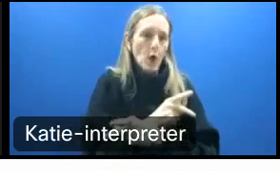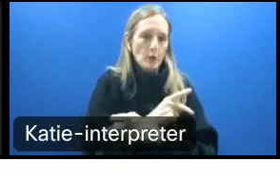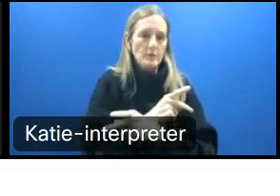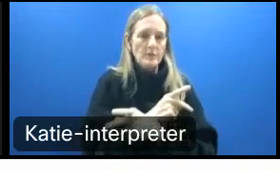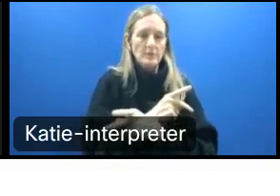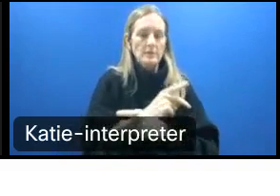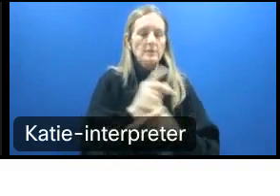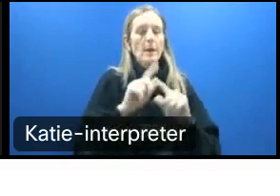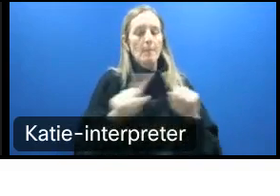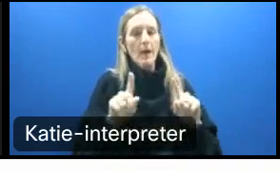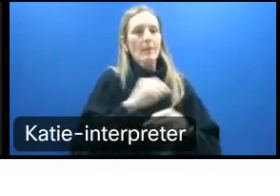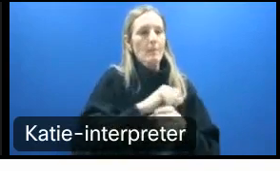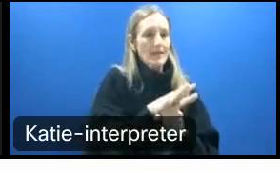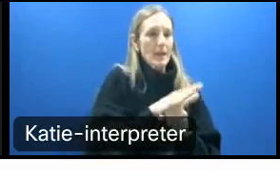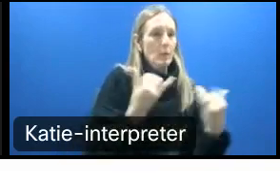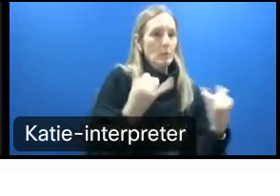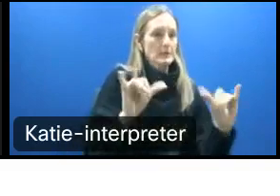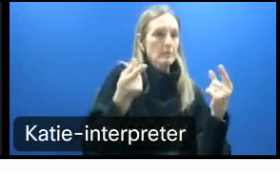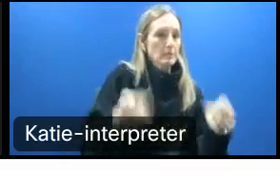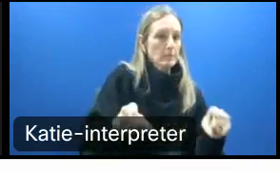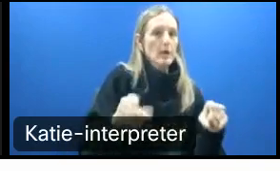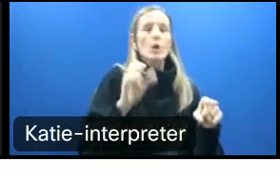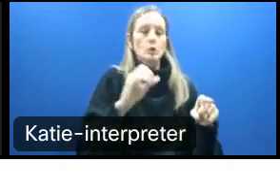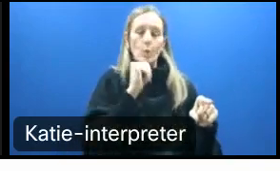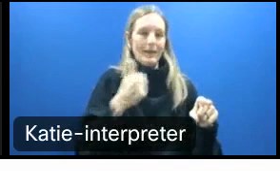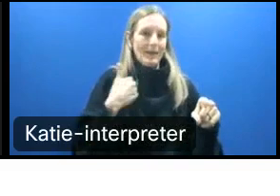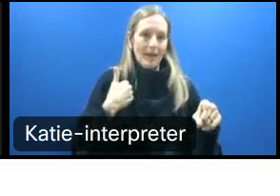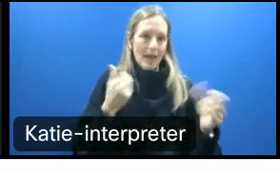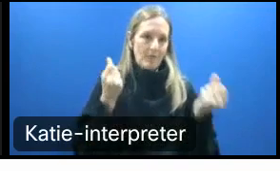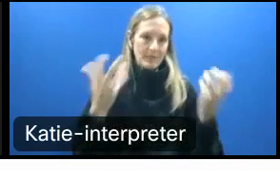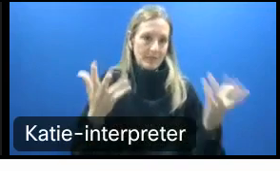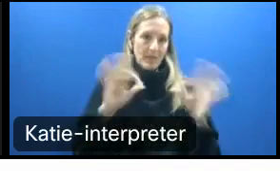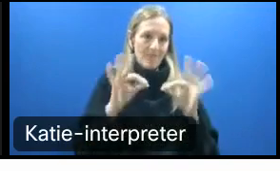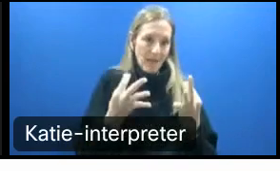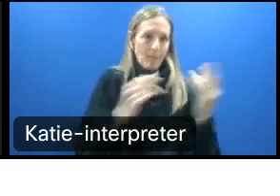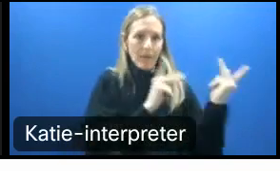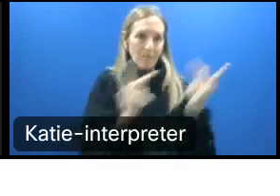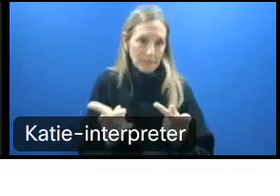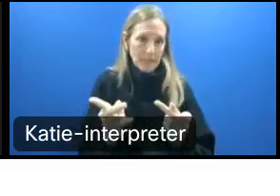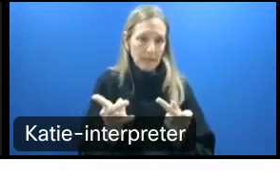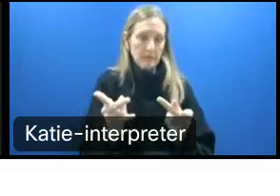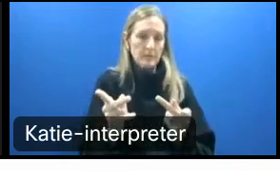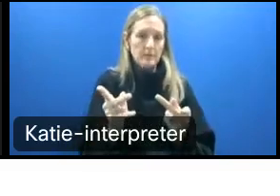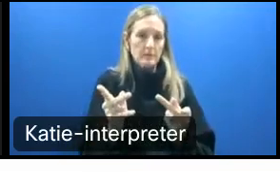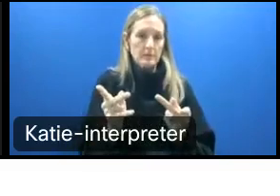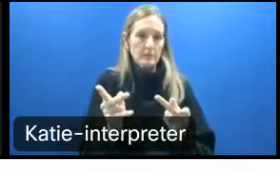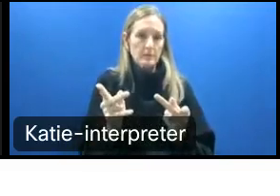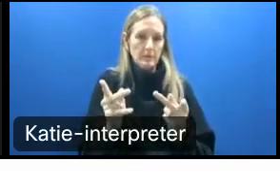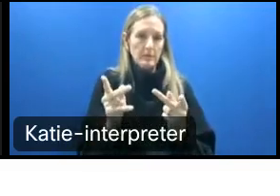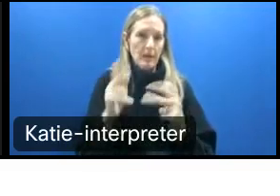So we did not have as many family visitors in the building and oftentimes,